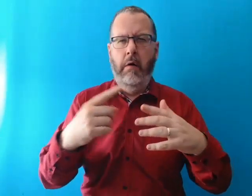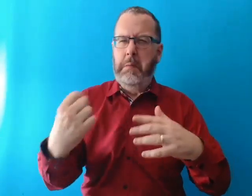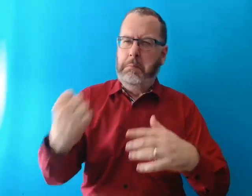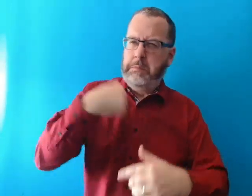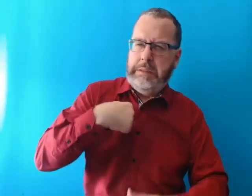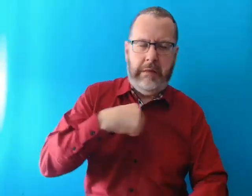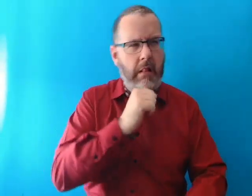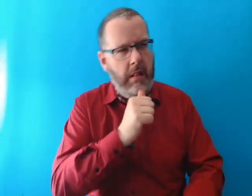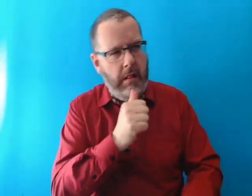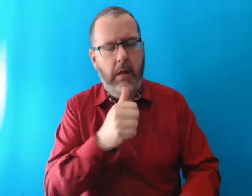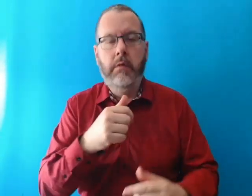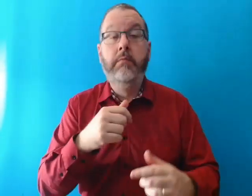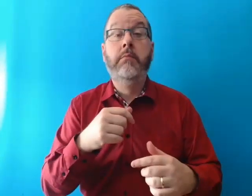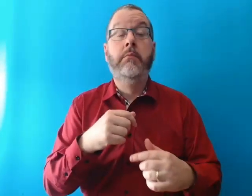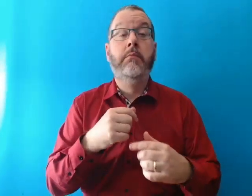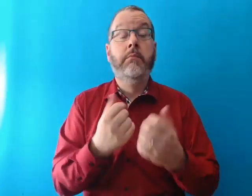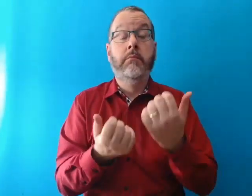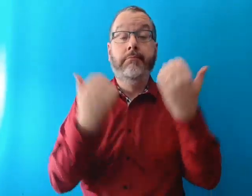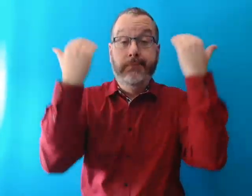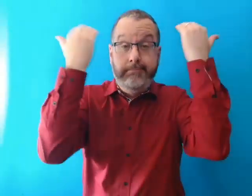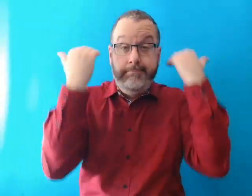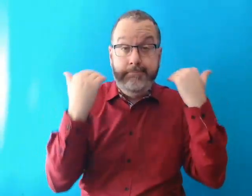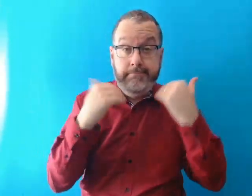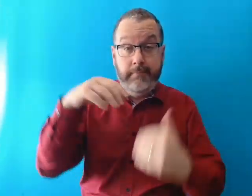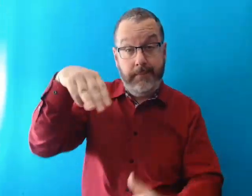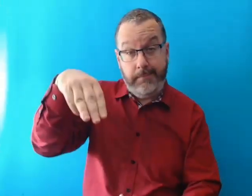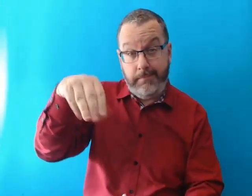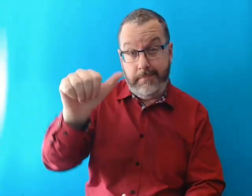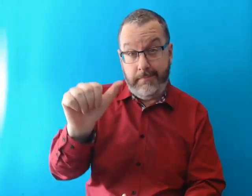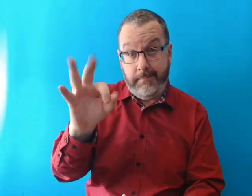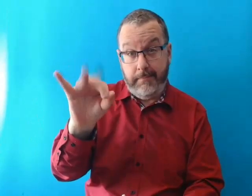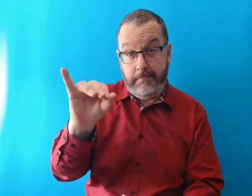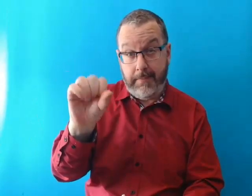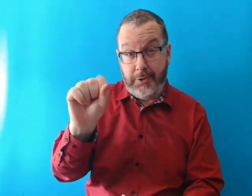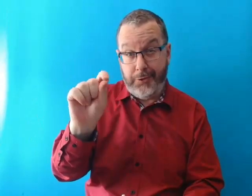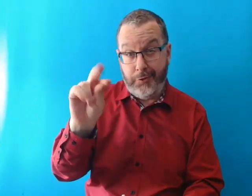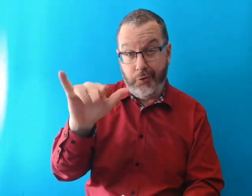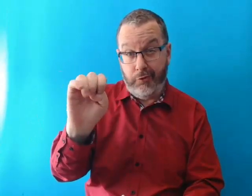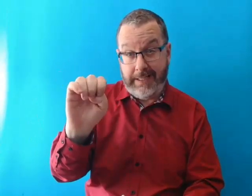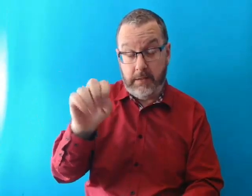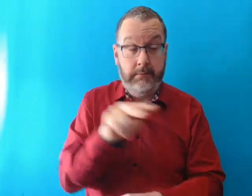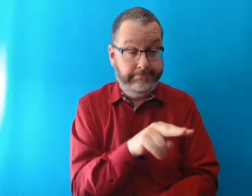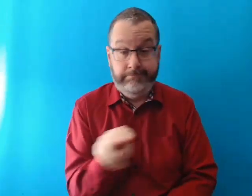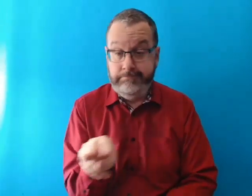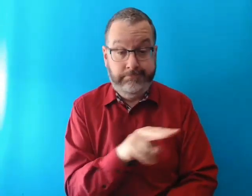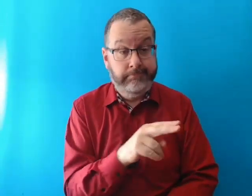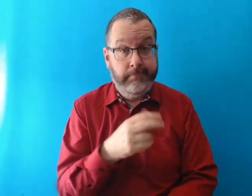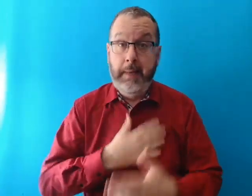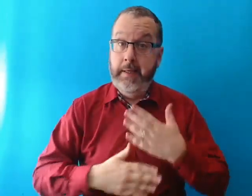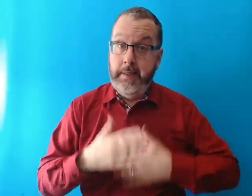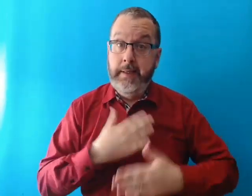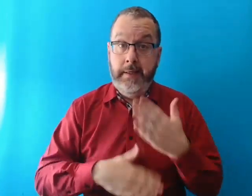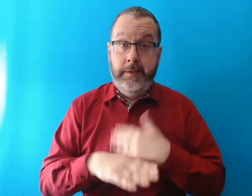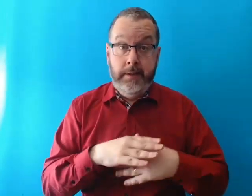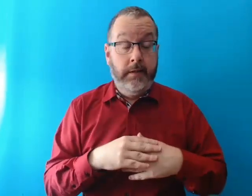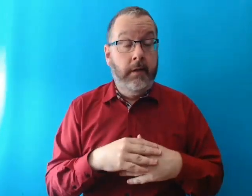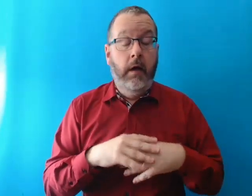and in the end, the case was dismissed, after a ‘patient hearing’ by the magistrates.